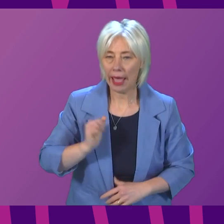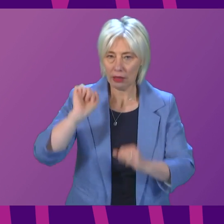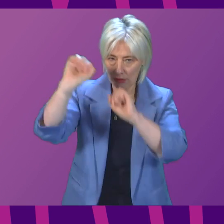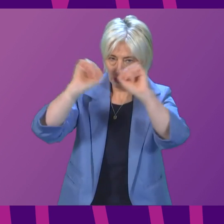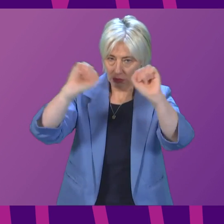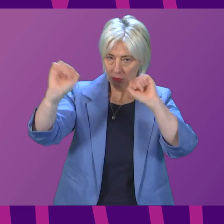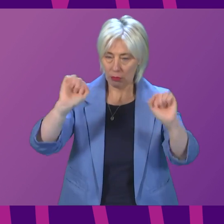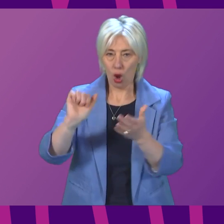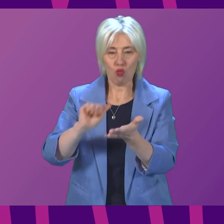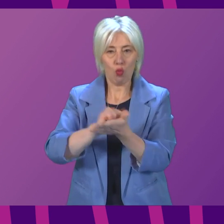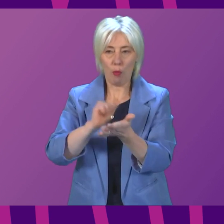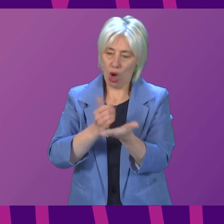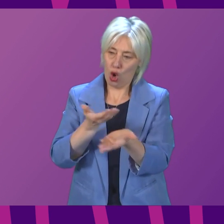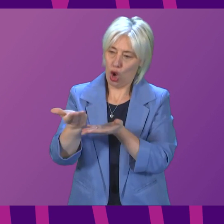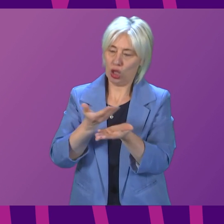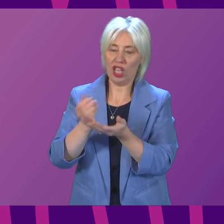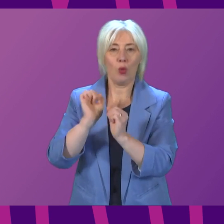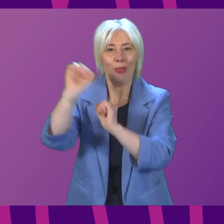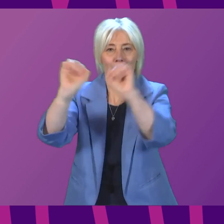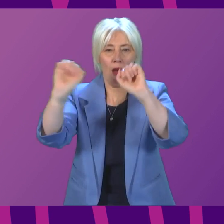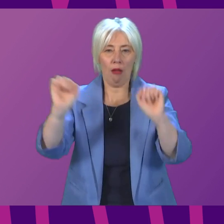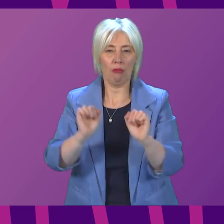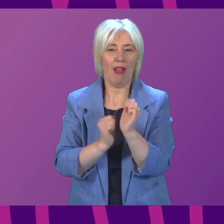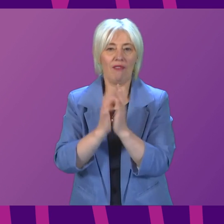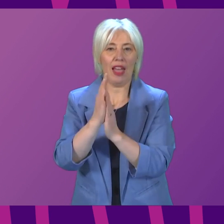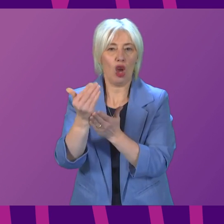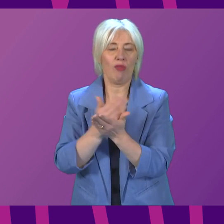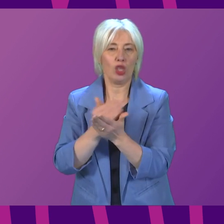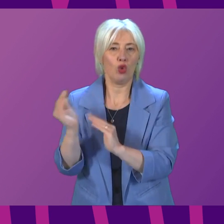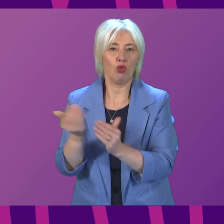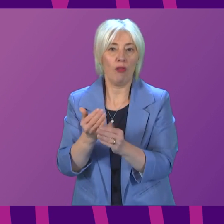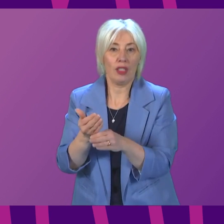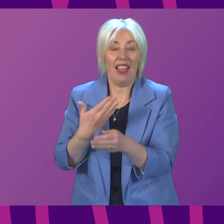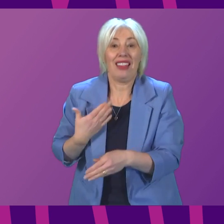to have appropriate consultations with the SFRS, if necessary, before making any changes.